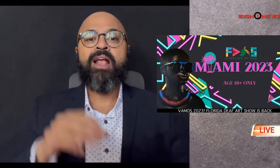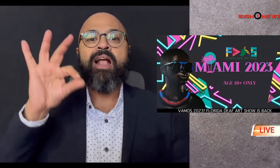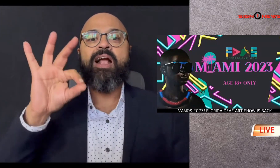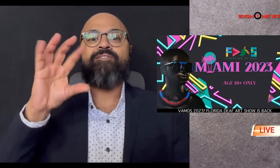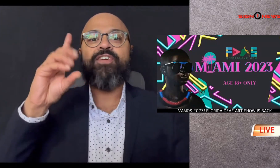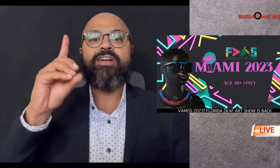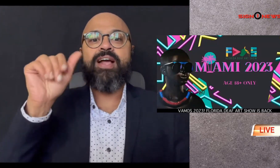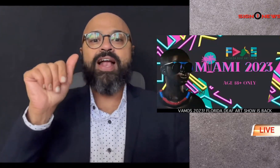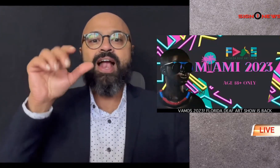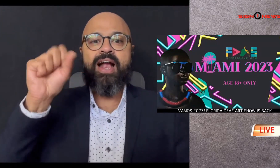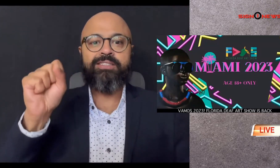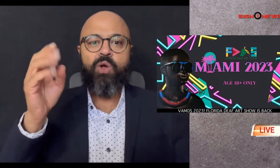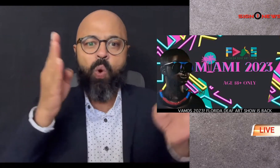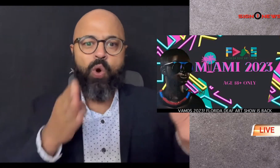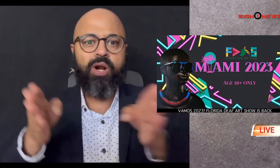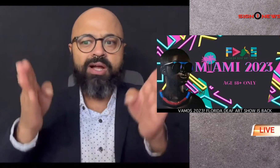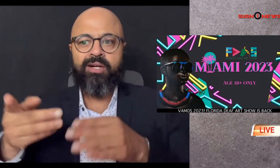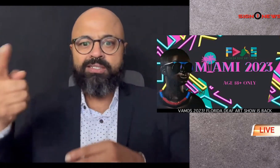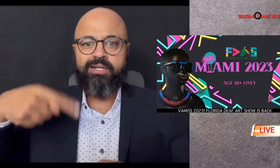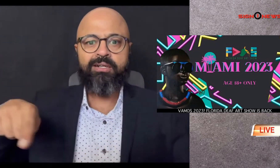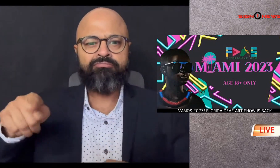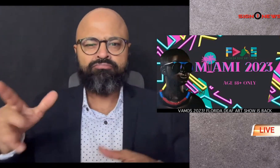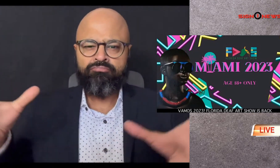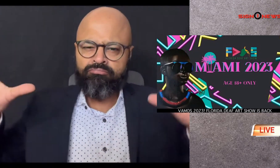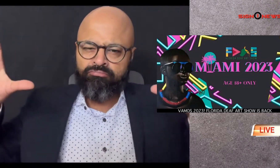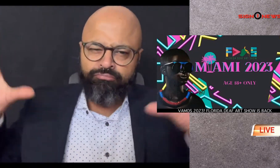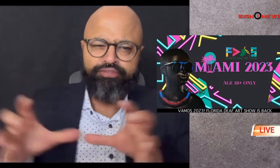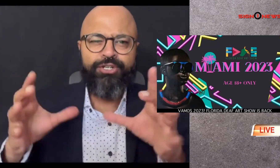fdas organizers put together this exciting video